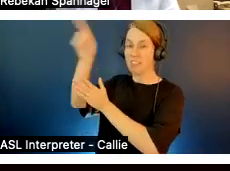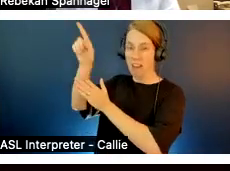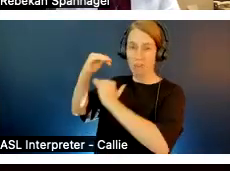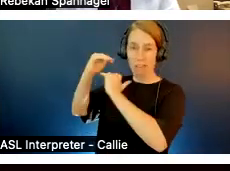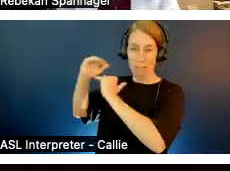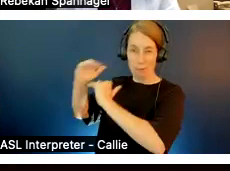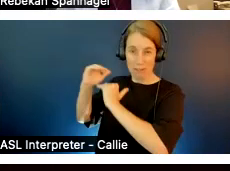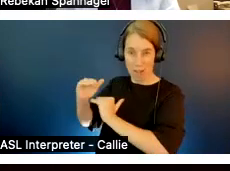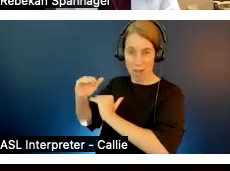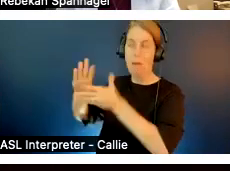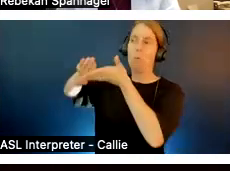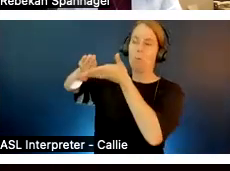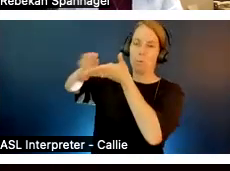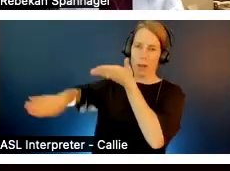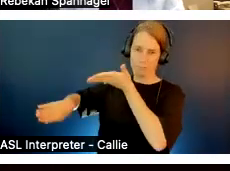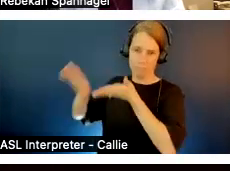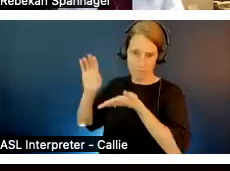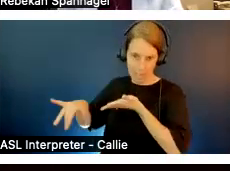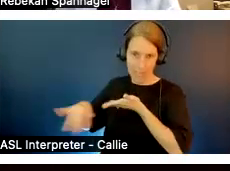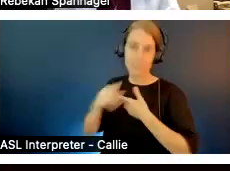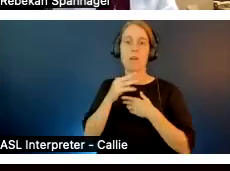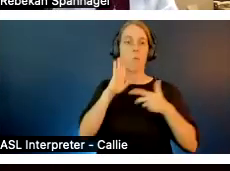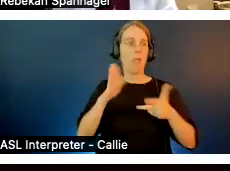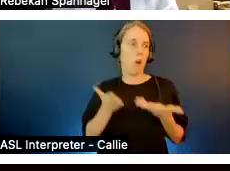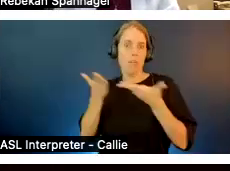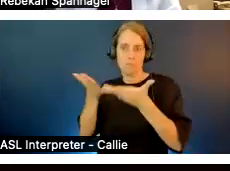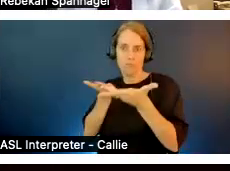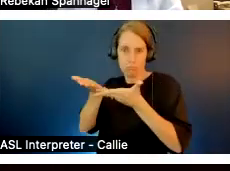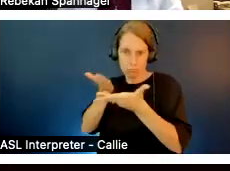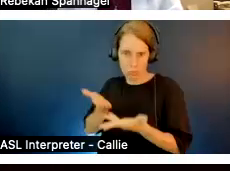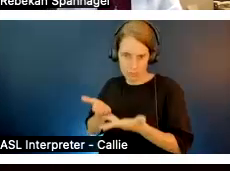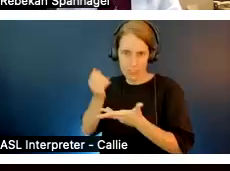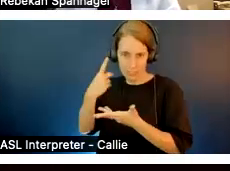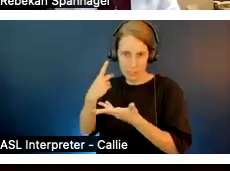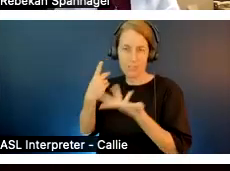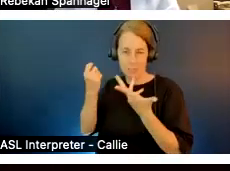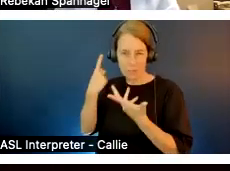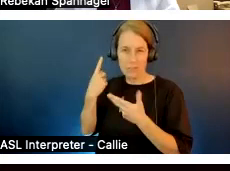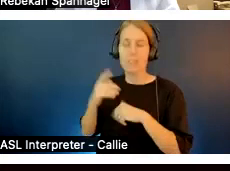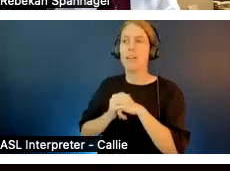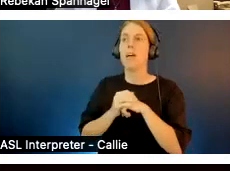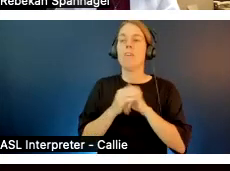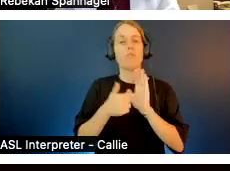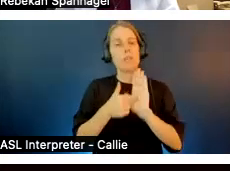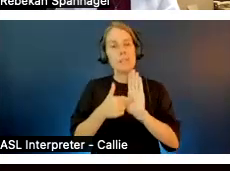offer a particular set of services so we often deal with services that are designed or waivers